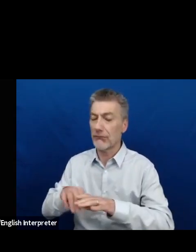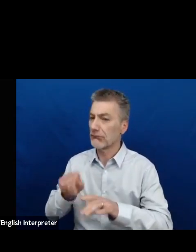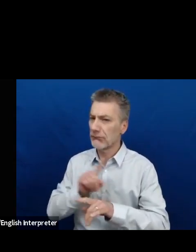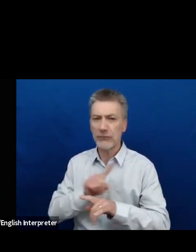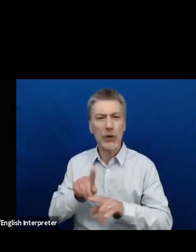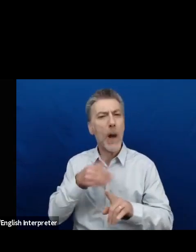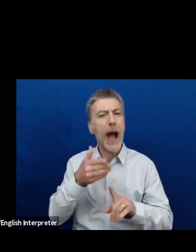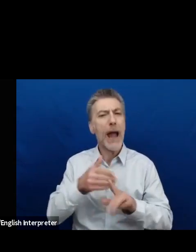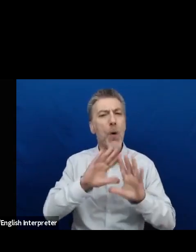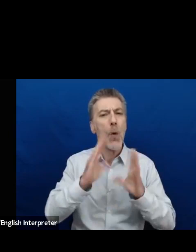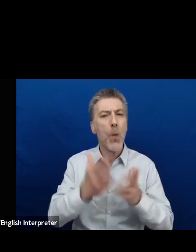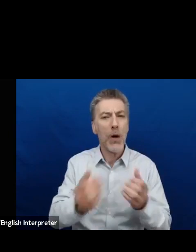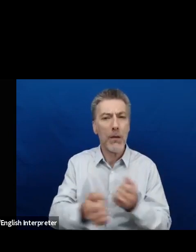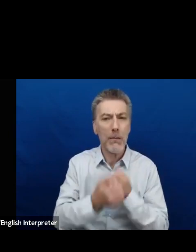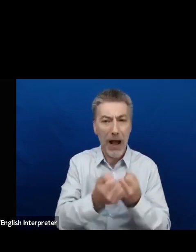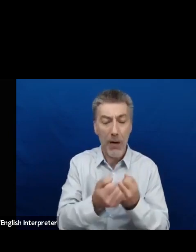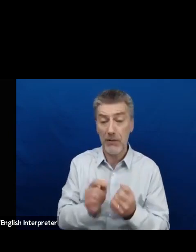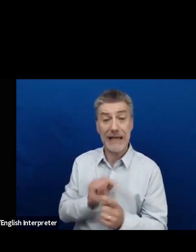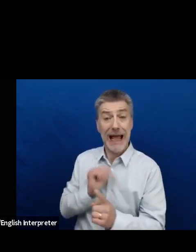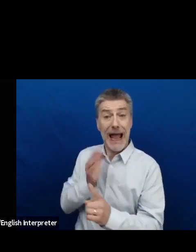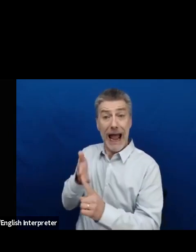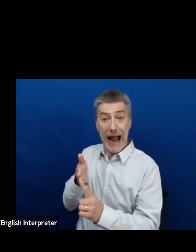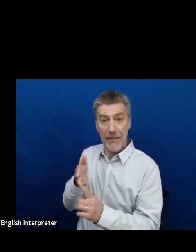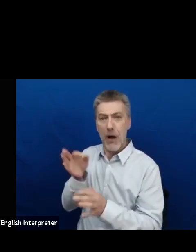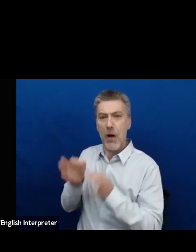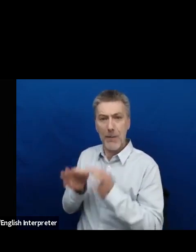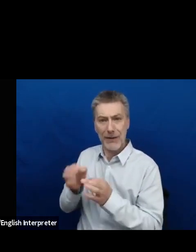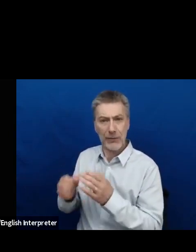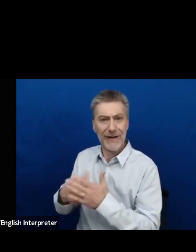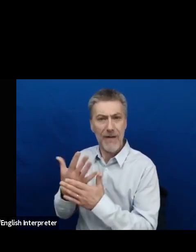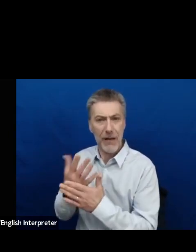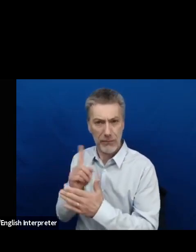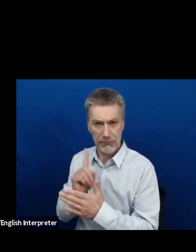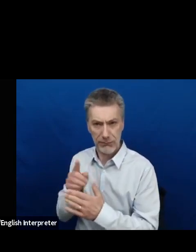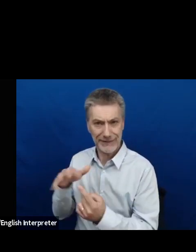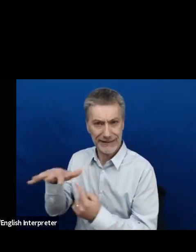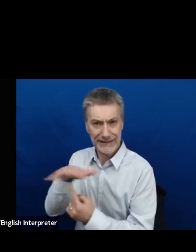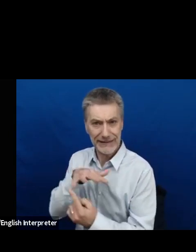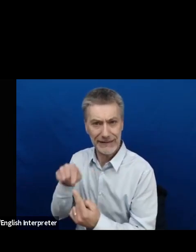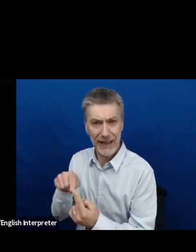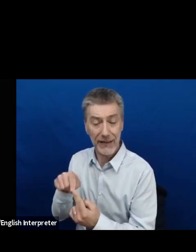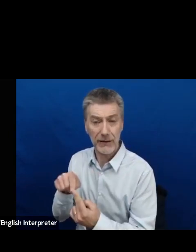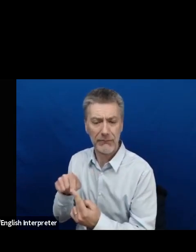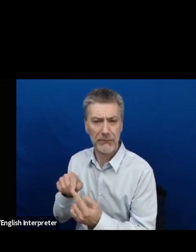German max va Weber stated. The demand being the expulsion of Polish and Jewish